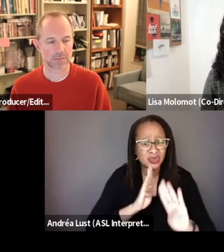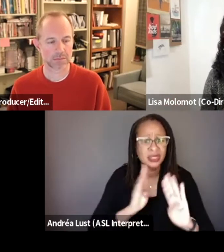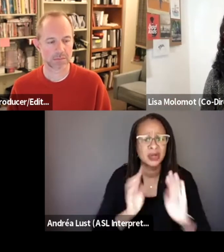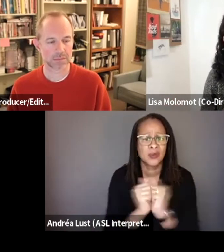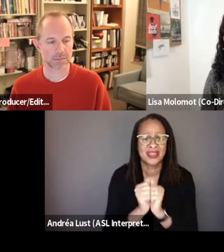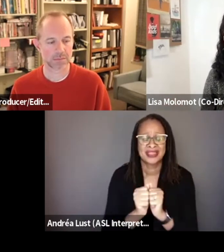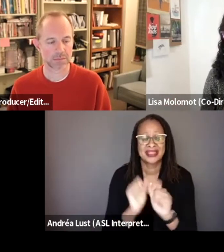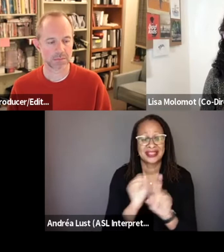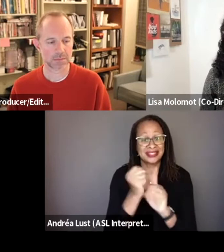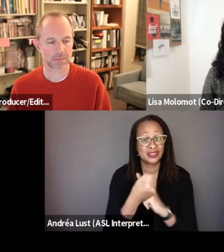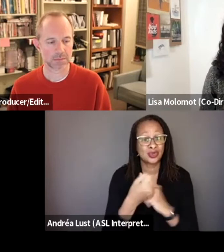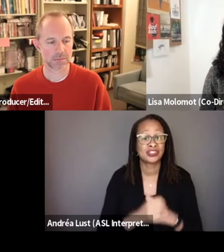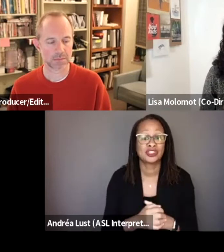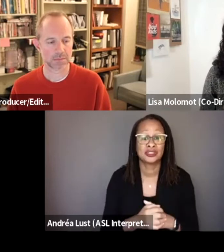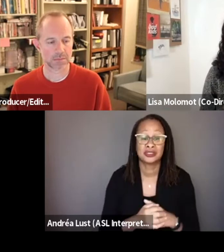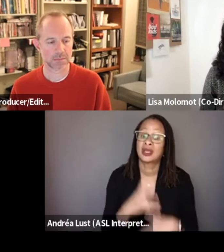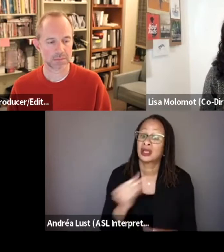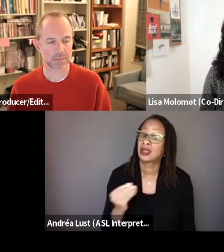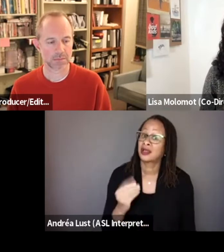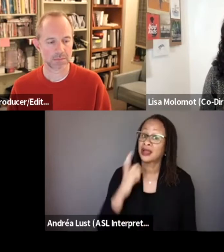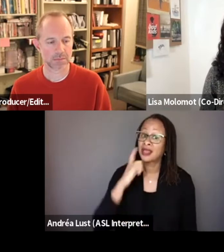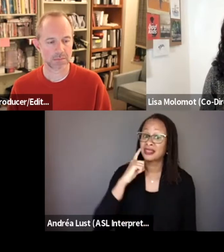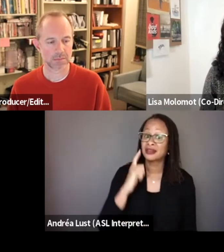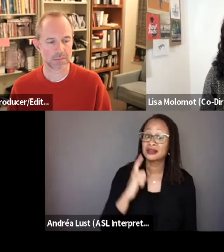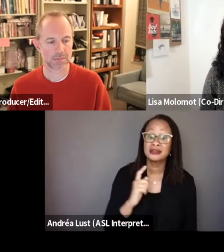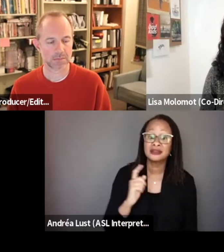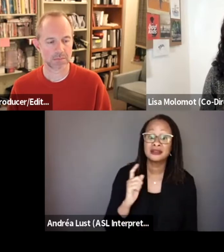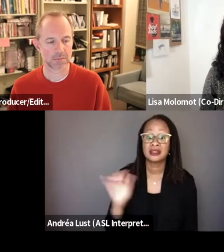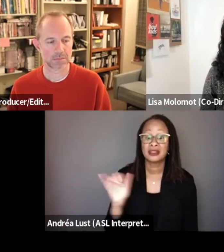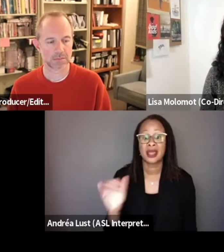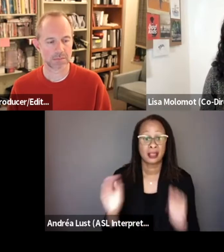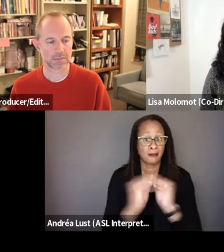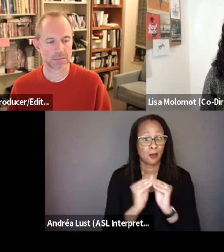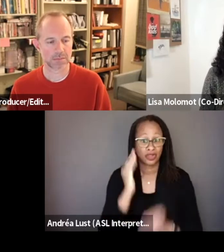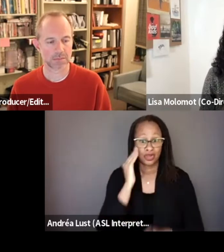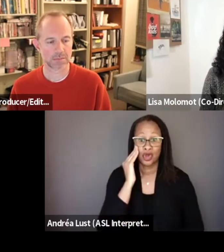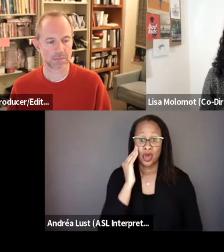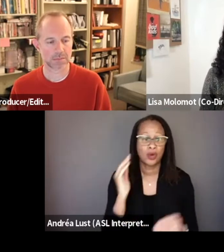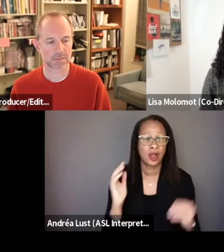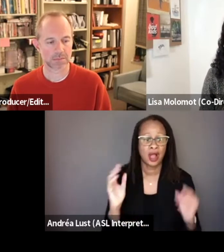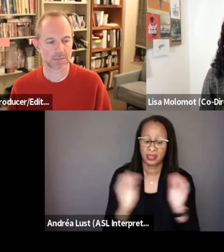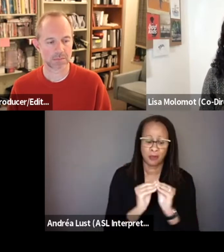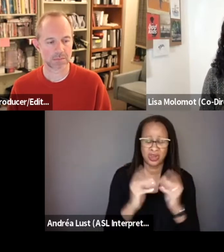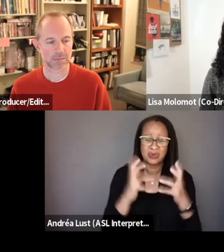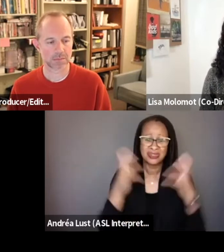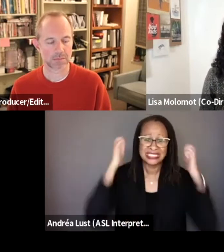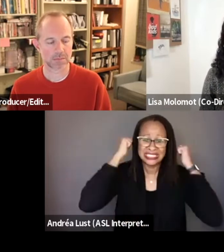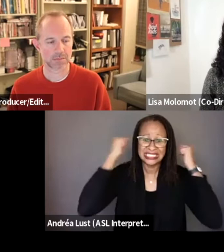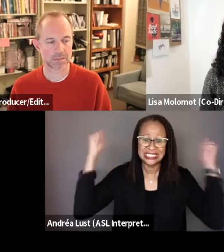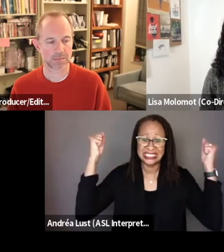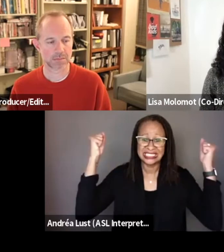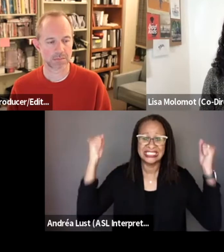And it's, I think, you know, it's like the more you know, the more you just wanna pull your hair out and just, you know.